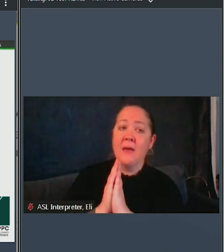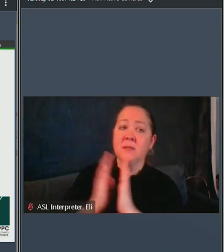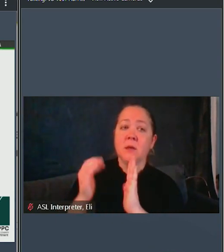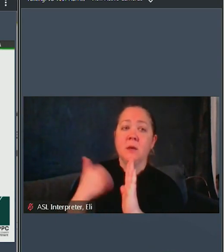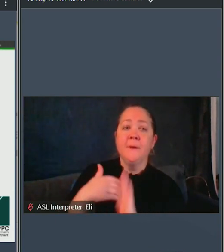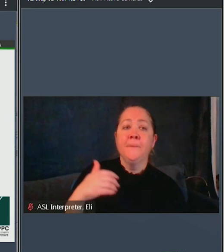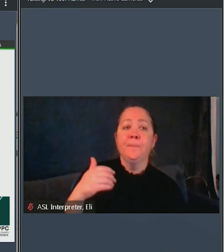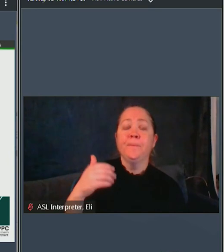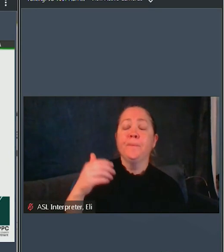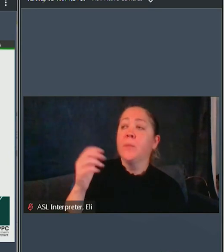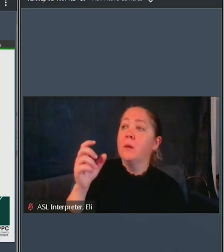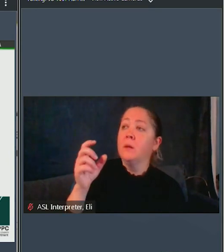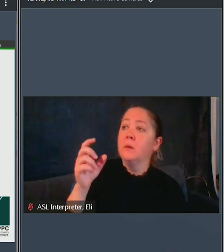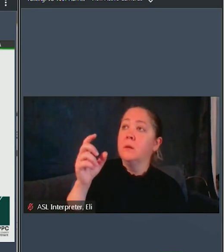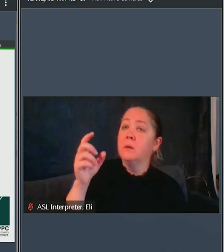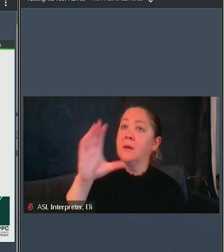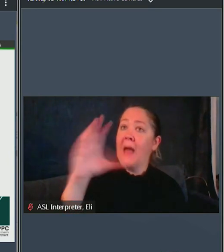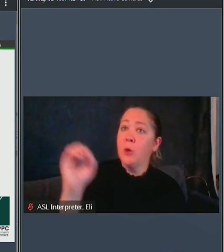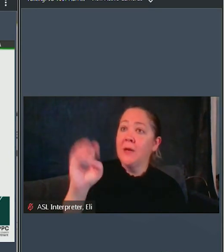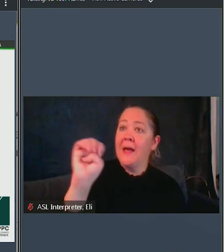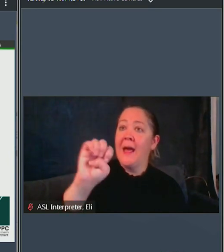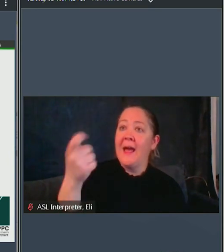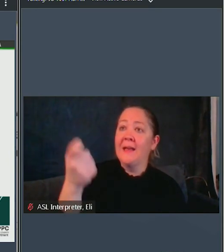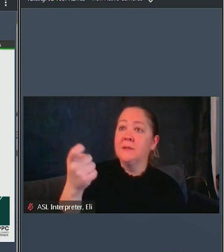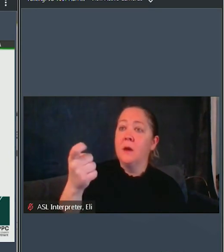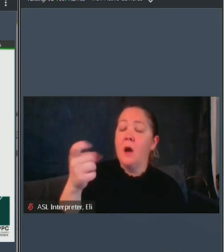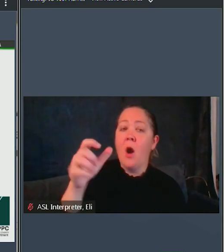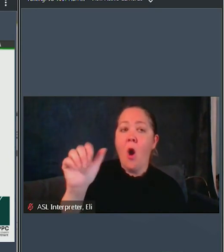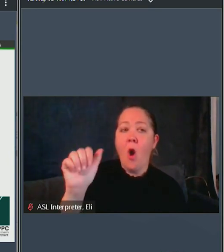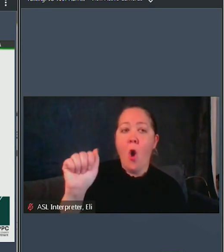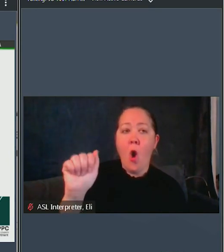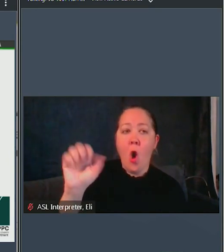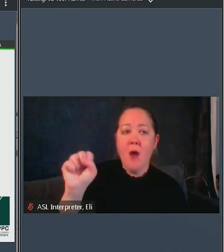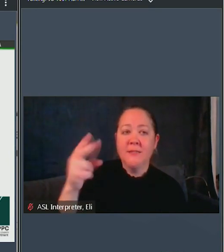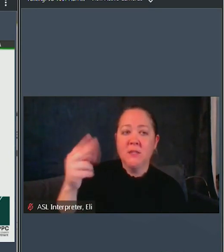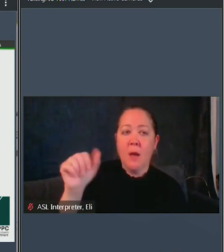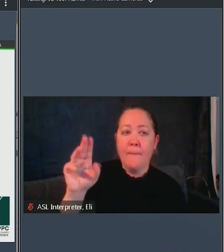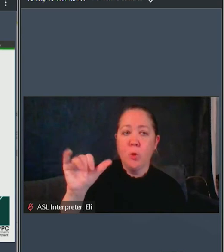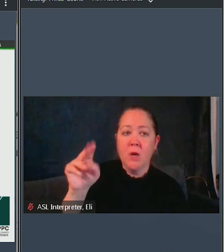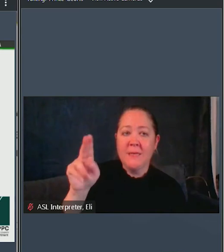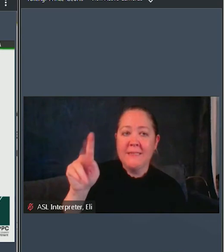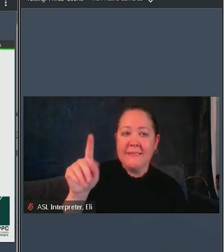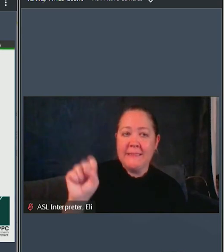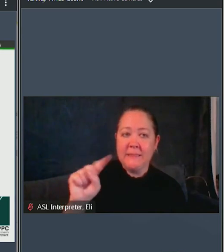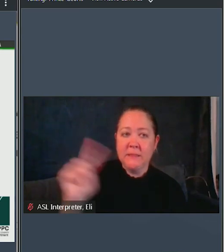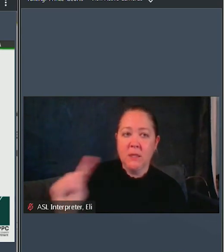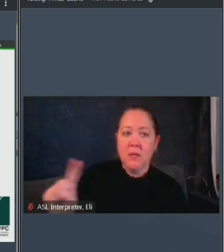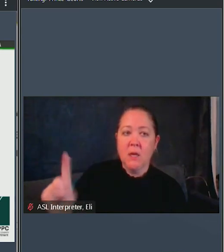We need you County executive or Brooks. Thank you. Okay. Thank you so much, Ms.